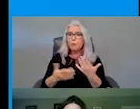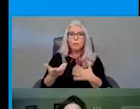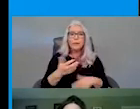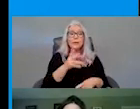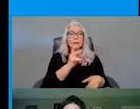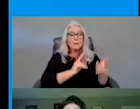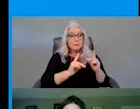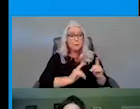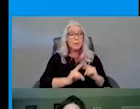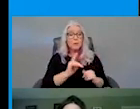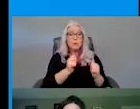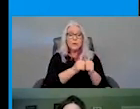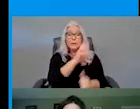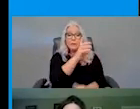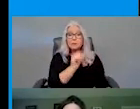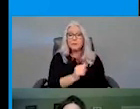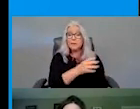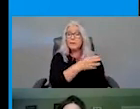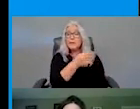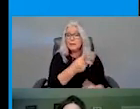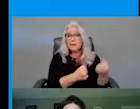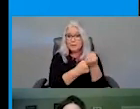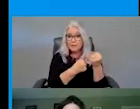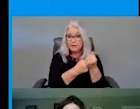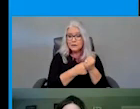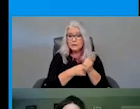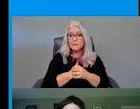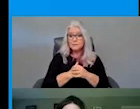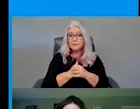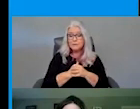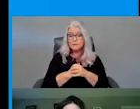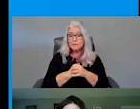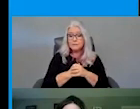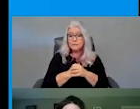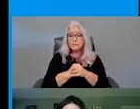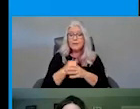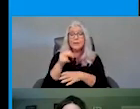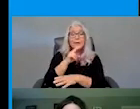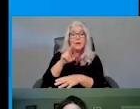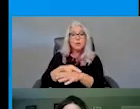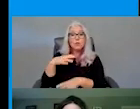rights advocates. If you look into the national Council on disability they will identify inclusion as one of the major